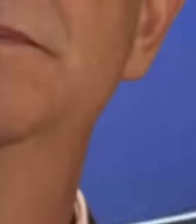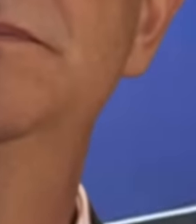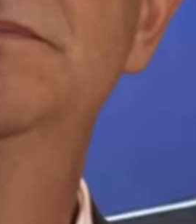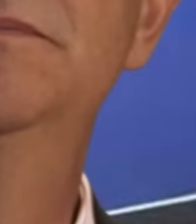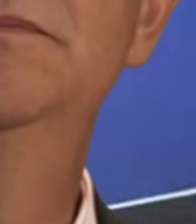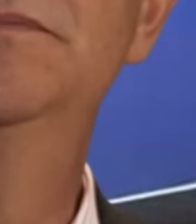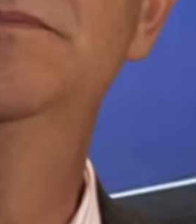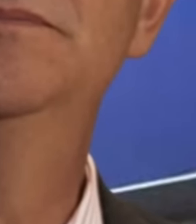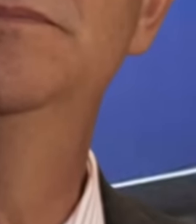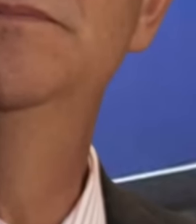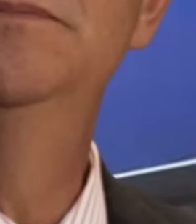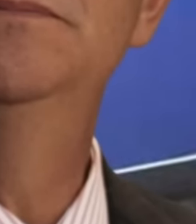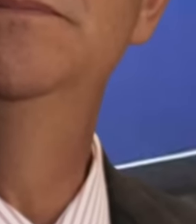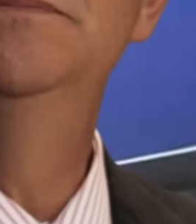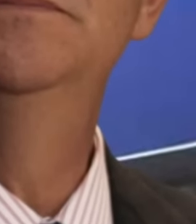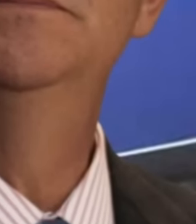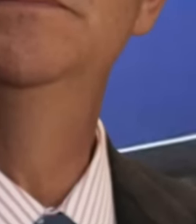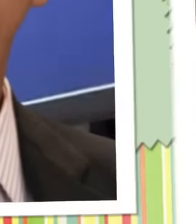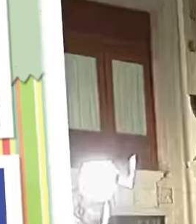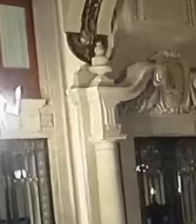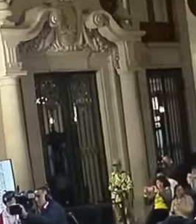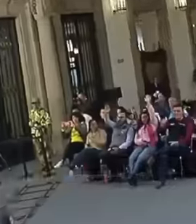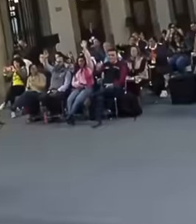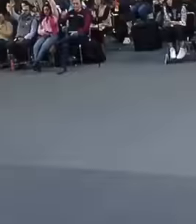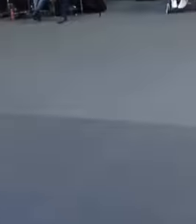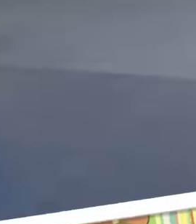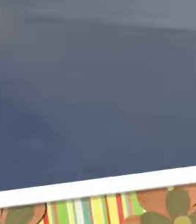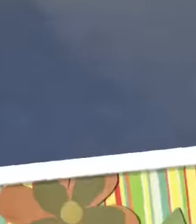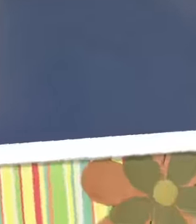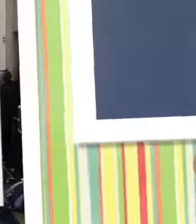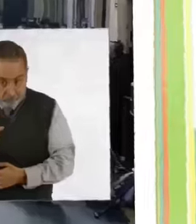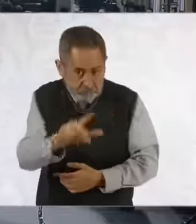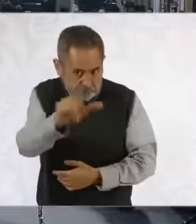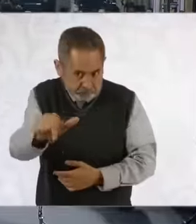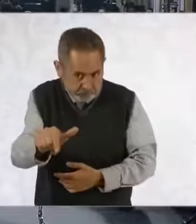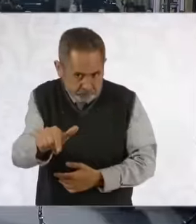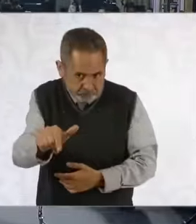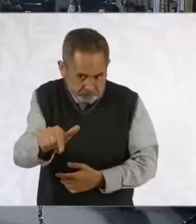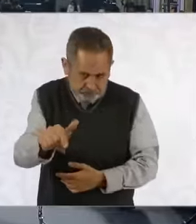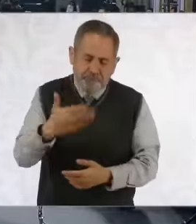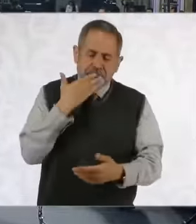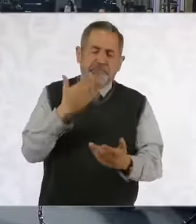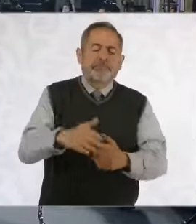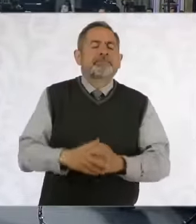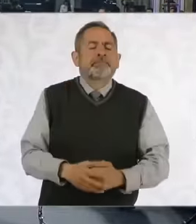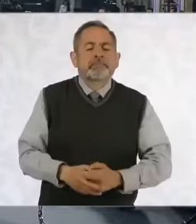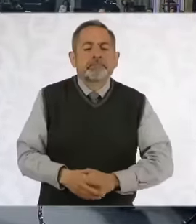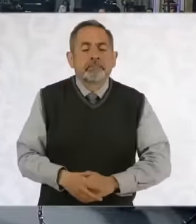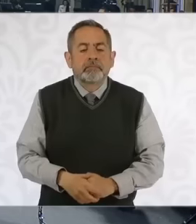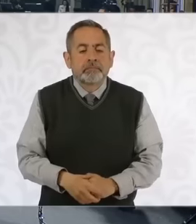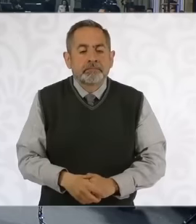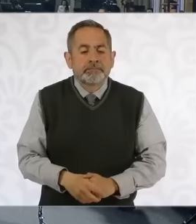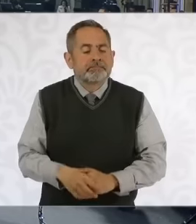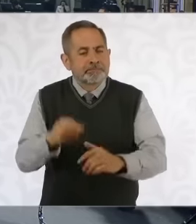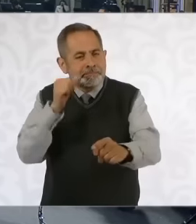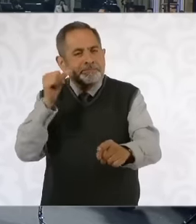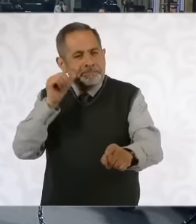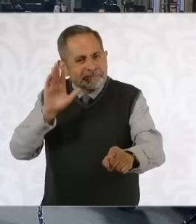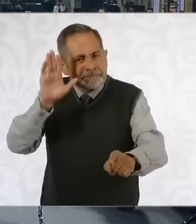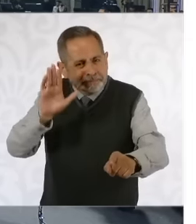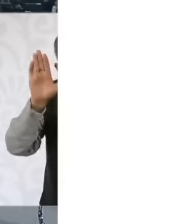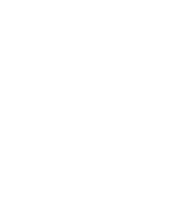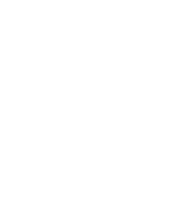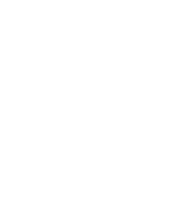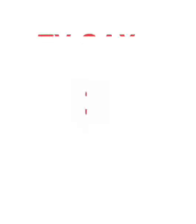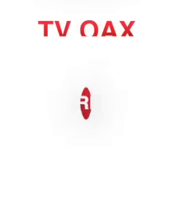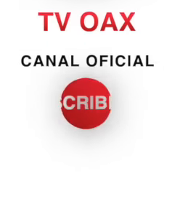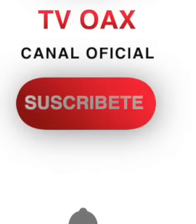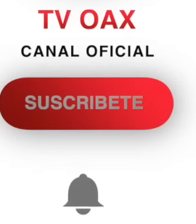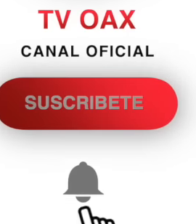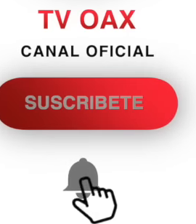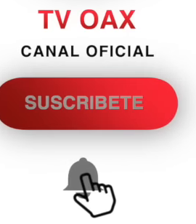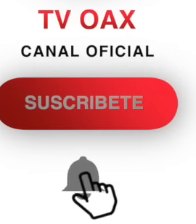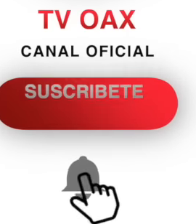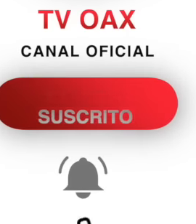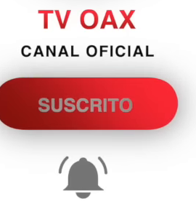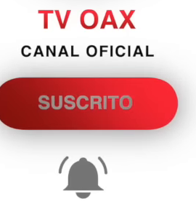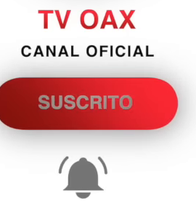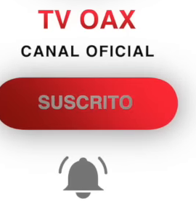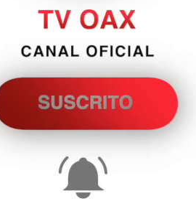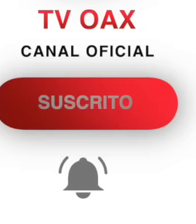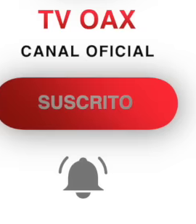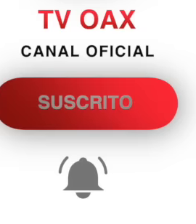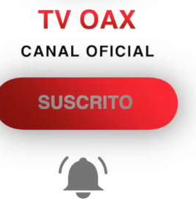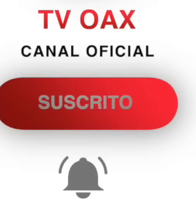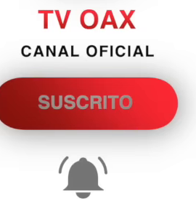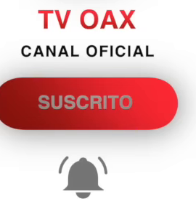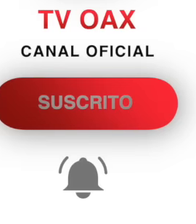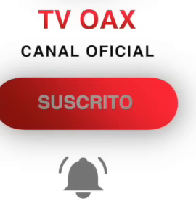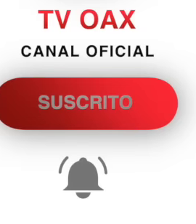end, let's go here here since yesterday you are raising your hand Good morning president Manuel Pedrero from the